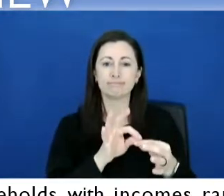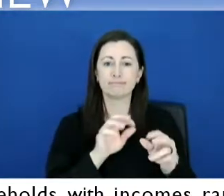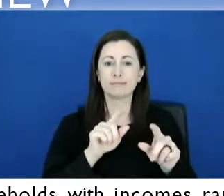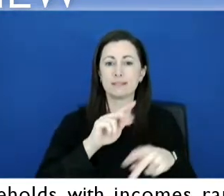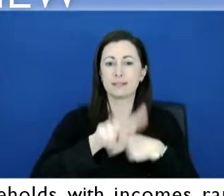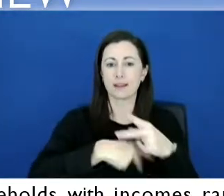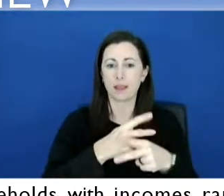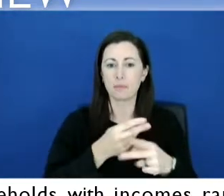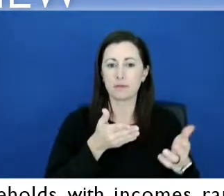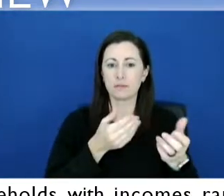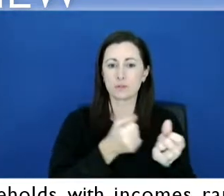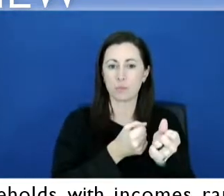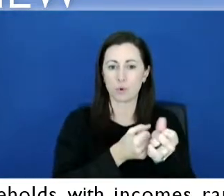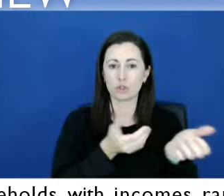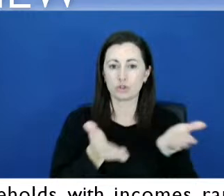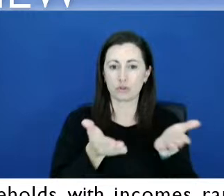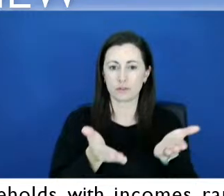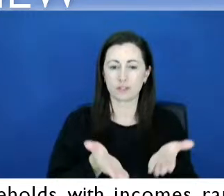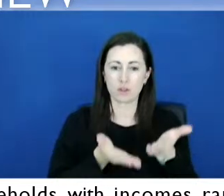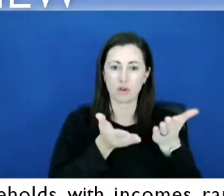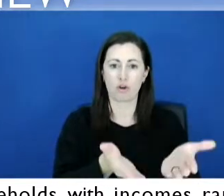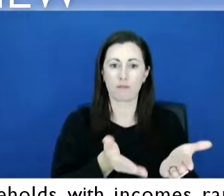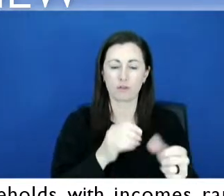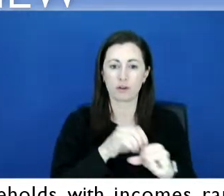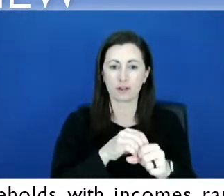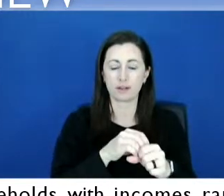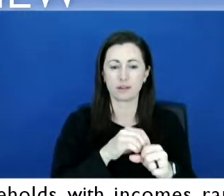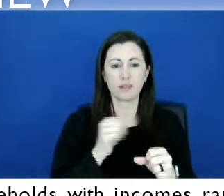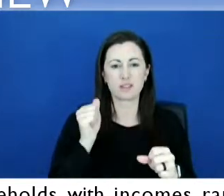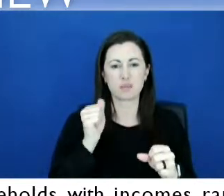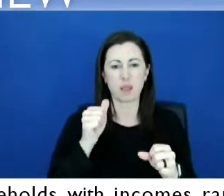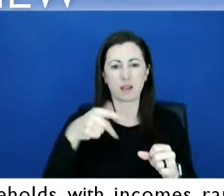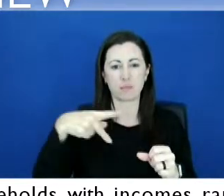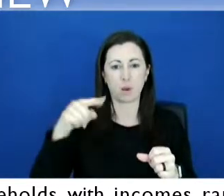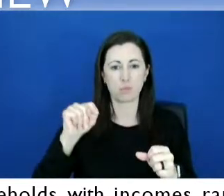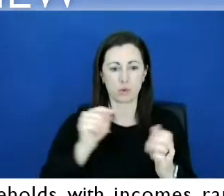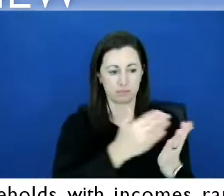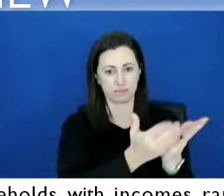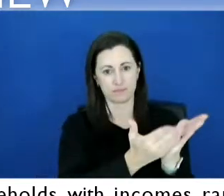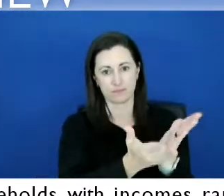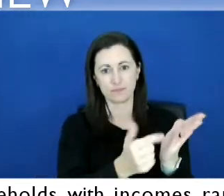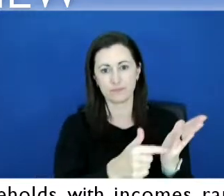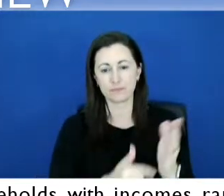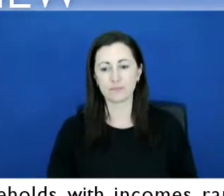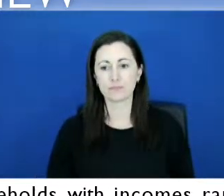FOR MORE DETAILS REGARDING THE